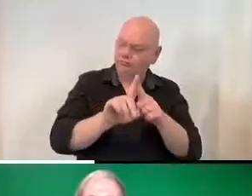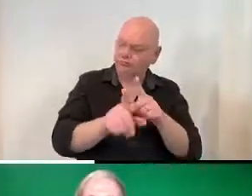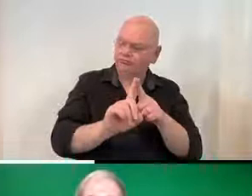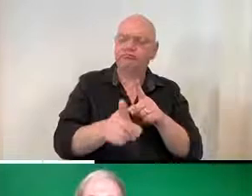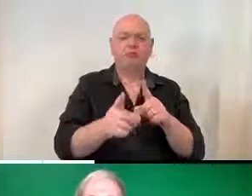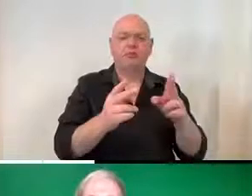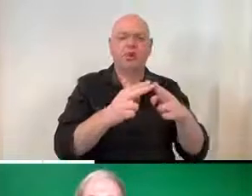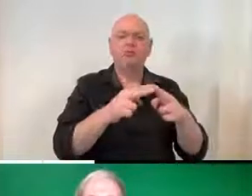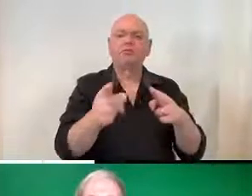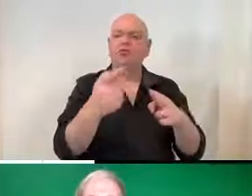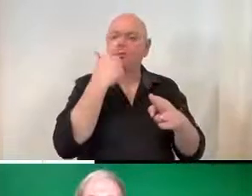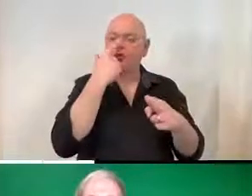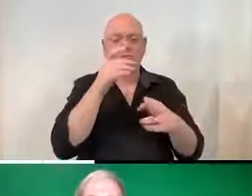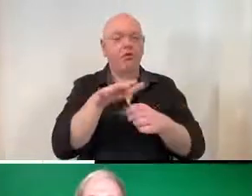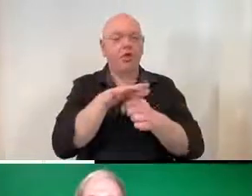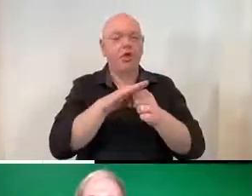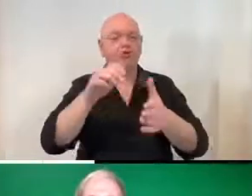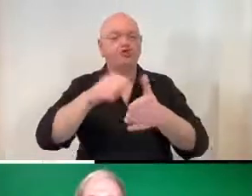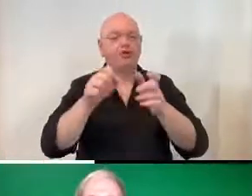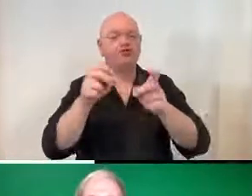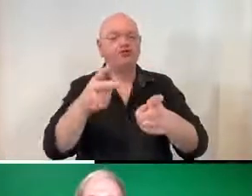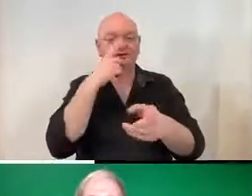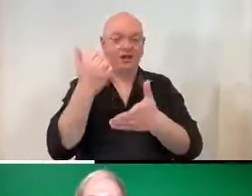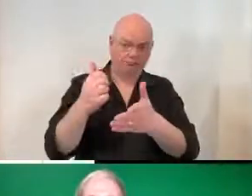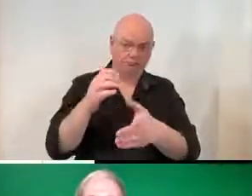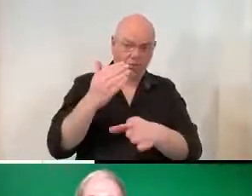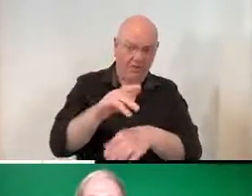versa, that high streets can offer to the creative and